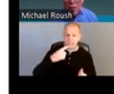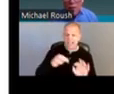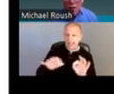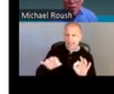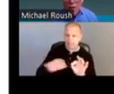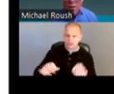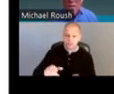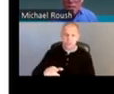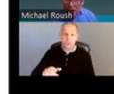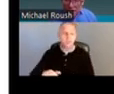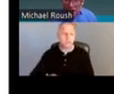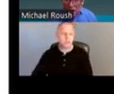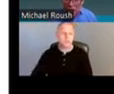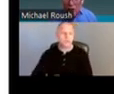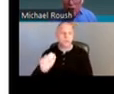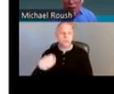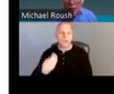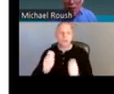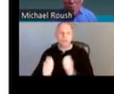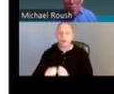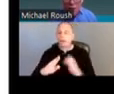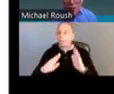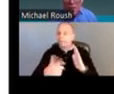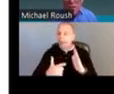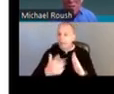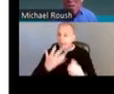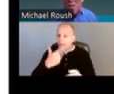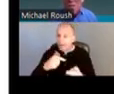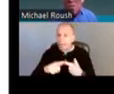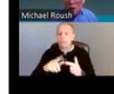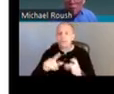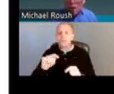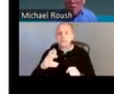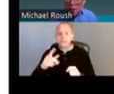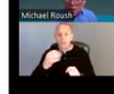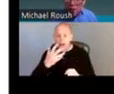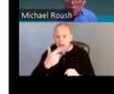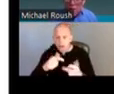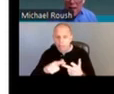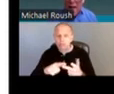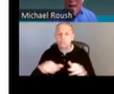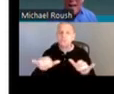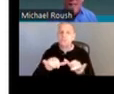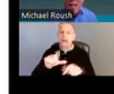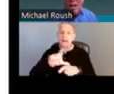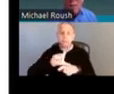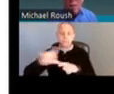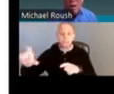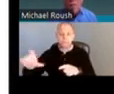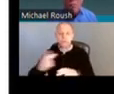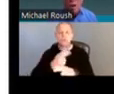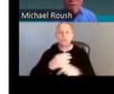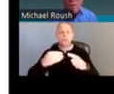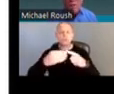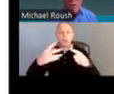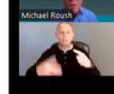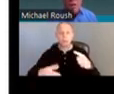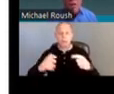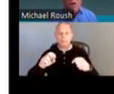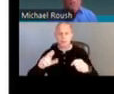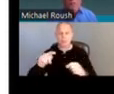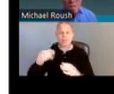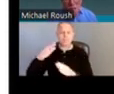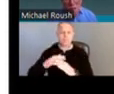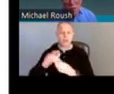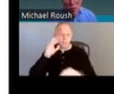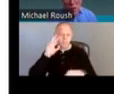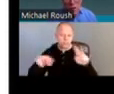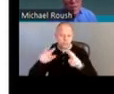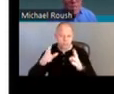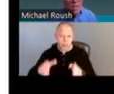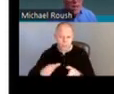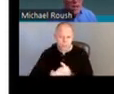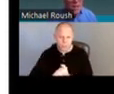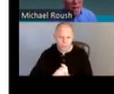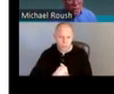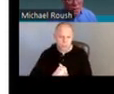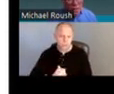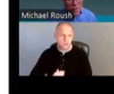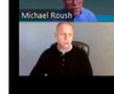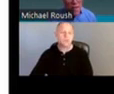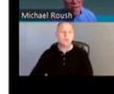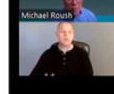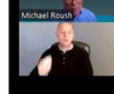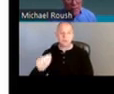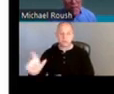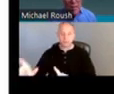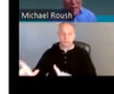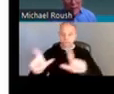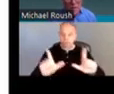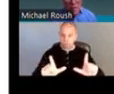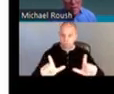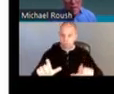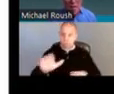background color, text color, and font using the top-down menus at the top of the browser.